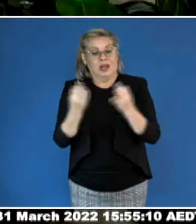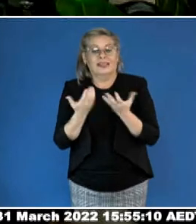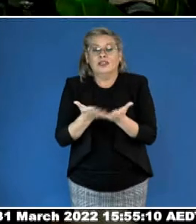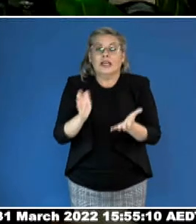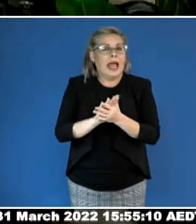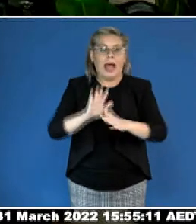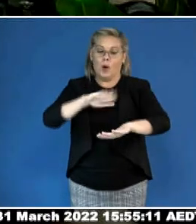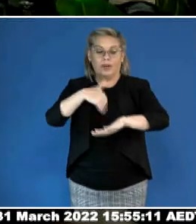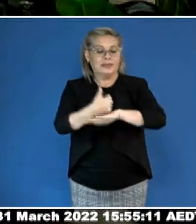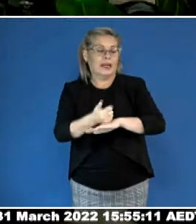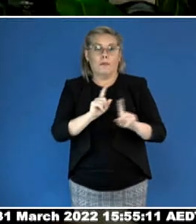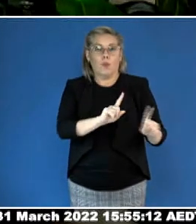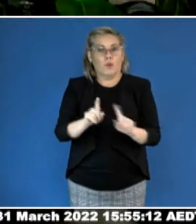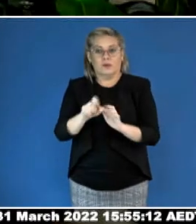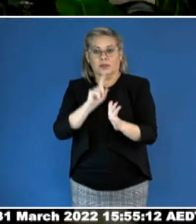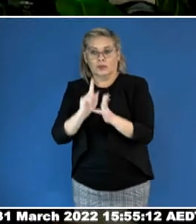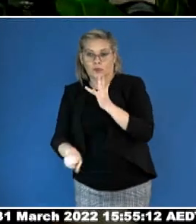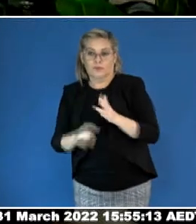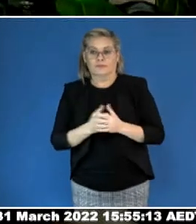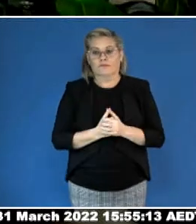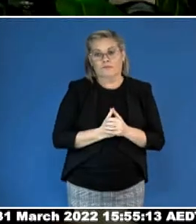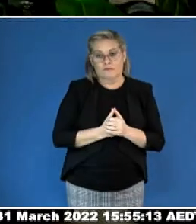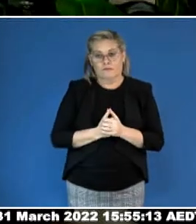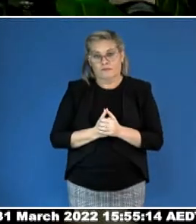Because by building a strong autistic network where we help each other better